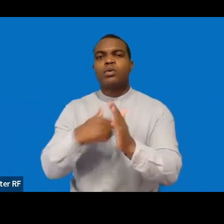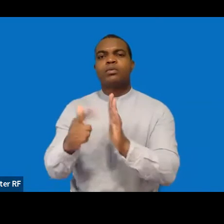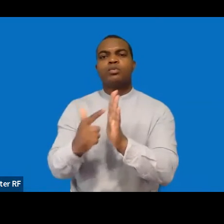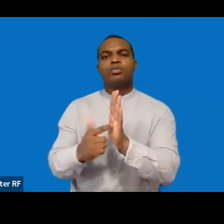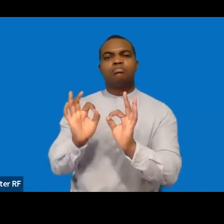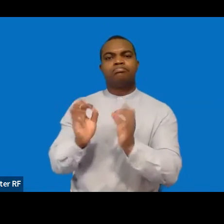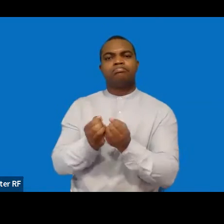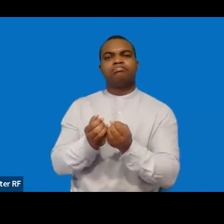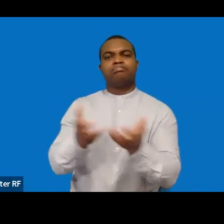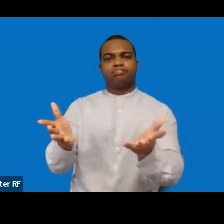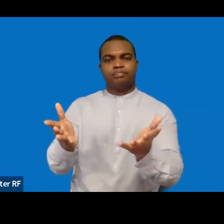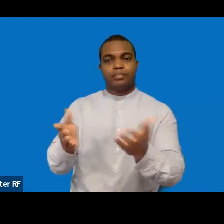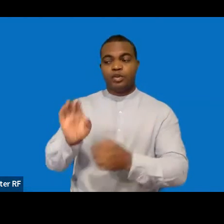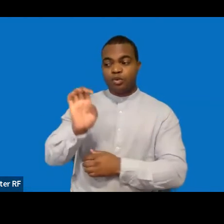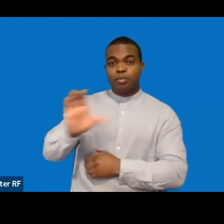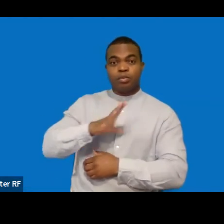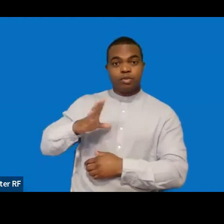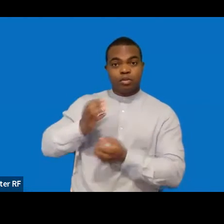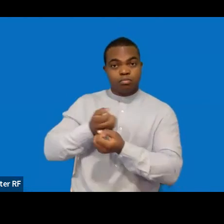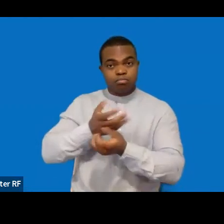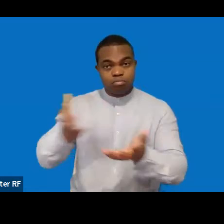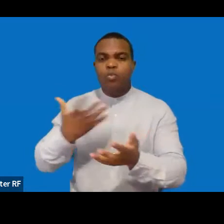We met already with EDF.